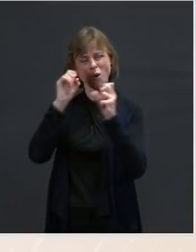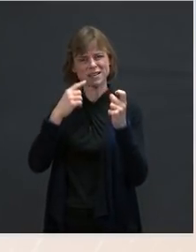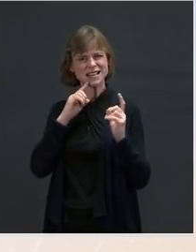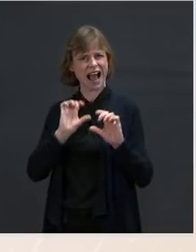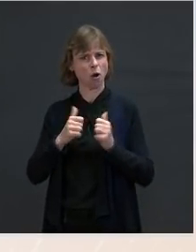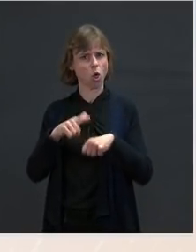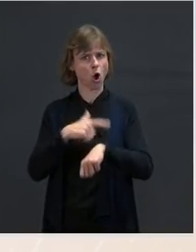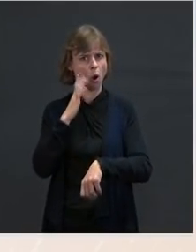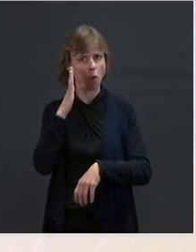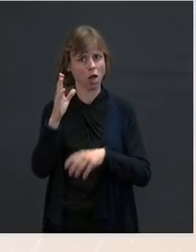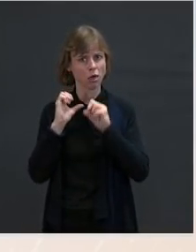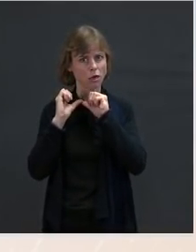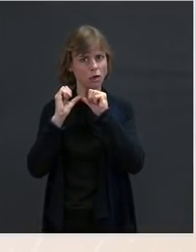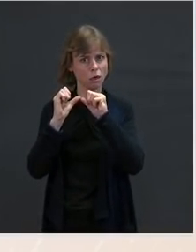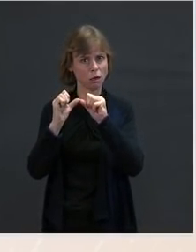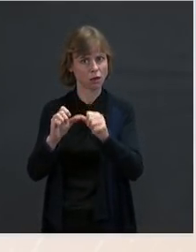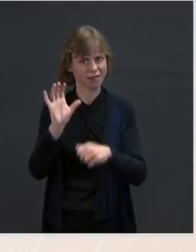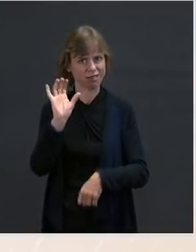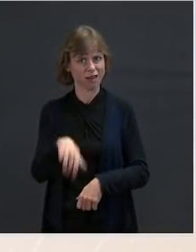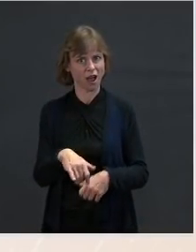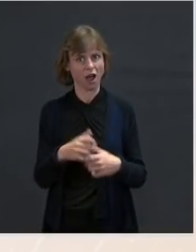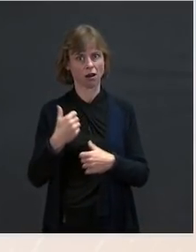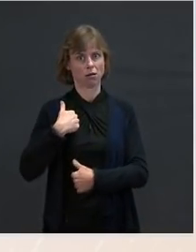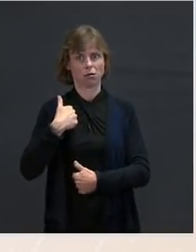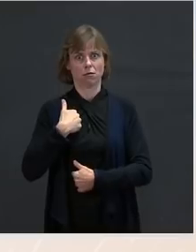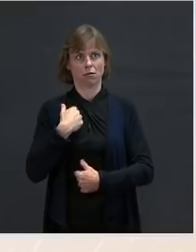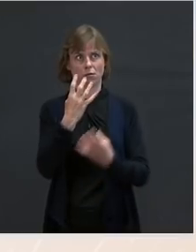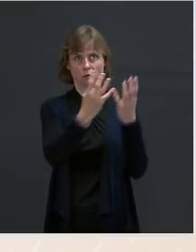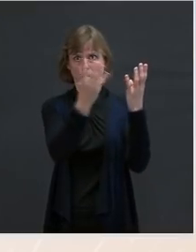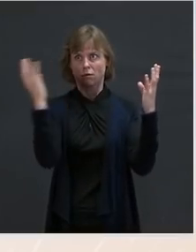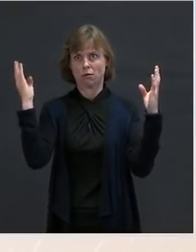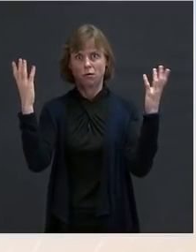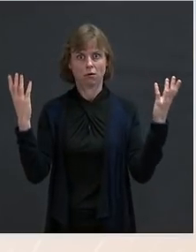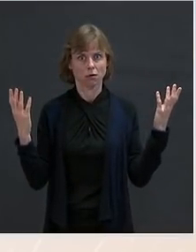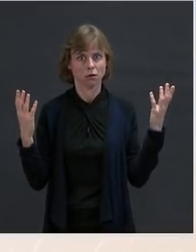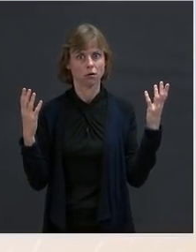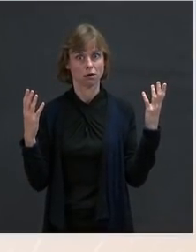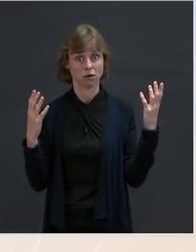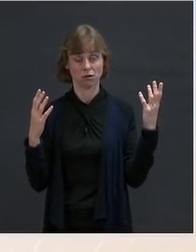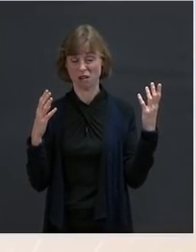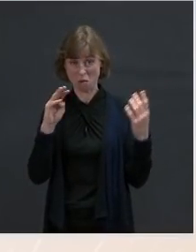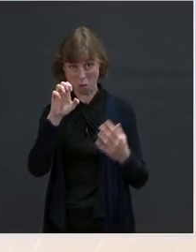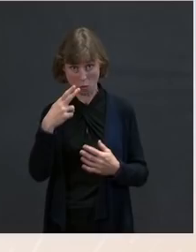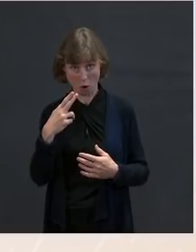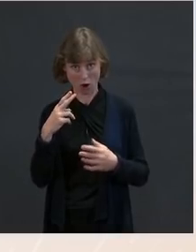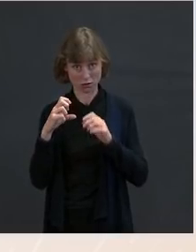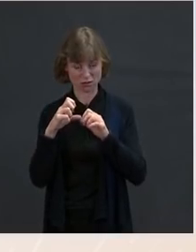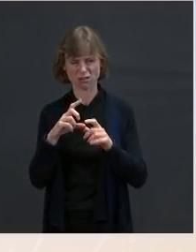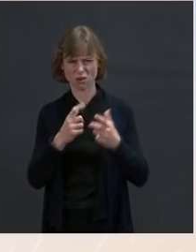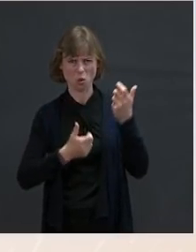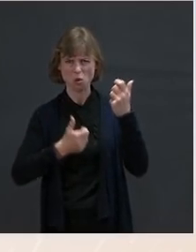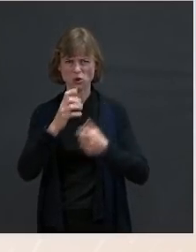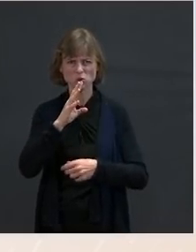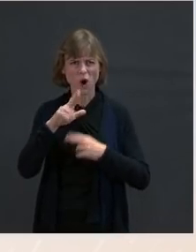And why is it going to continue, it looks like, into March? Ms. Psaki: Which piece are you referring to? The Press: I'm talking about the National Guard.